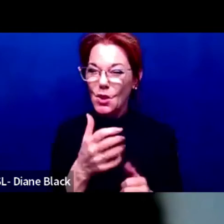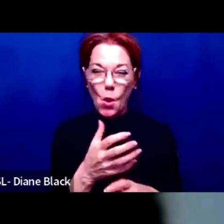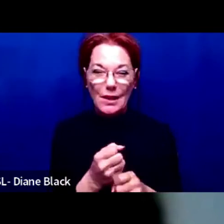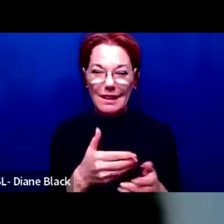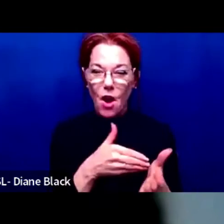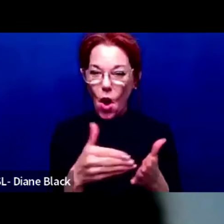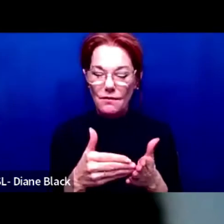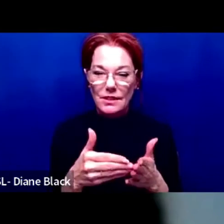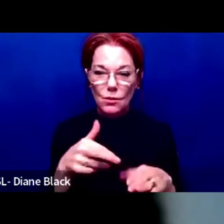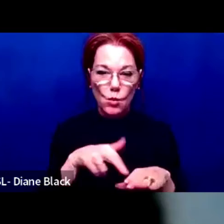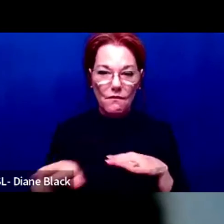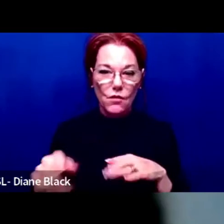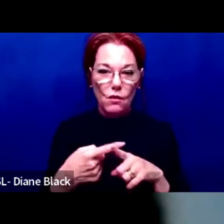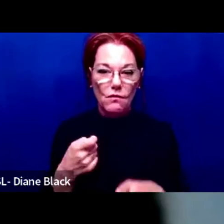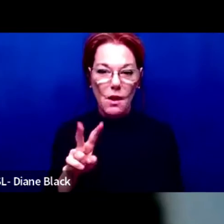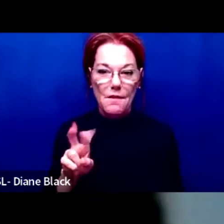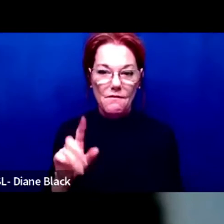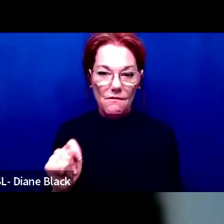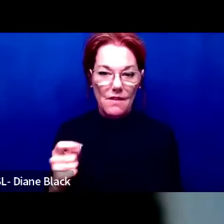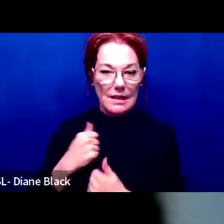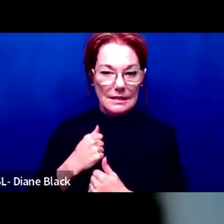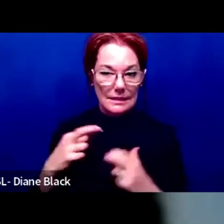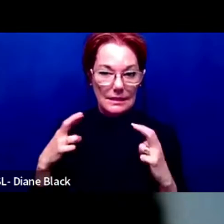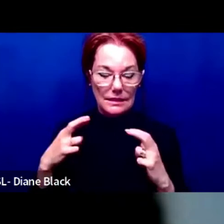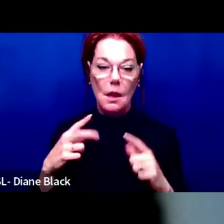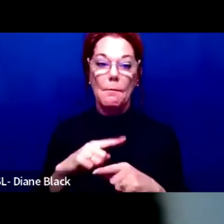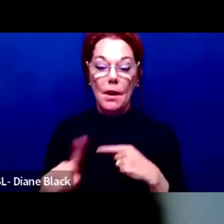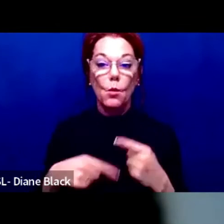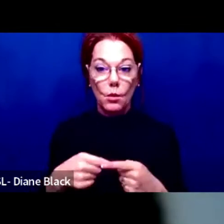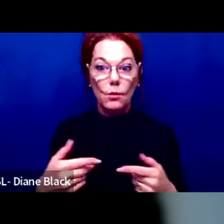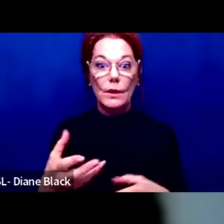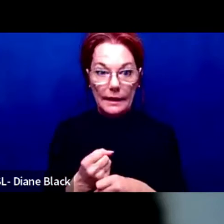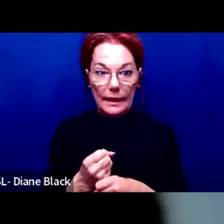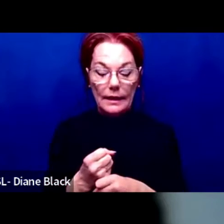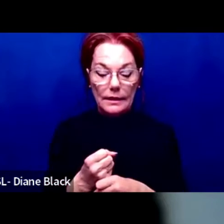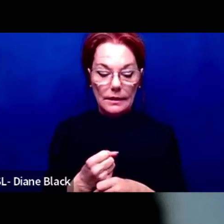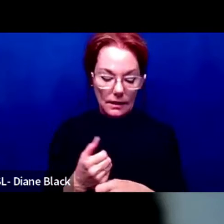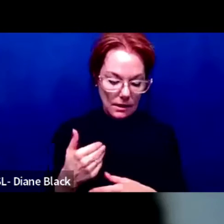when we do we do we have a couple of our veterans with